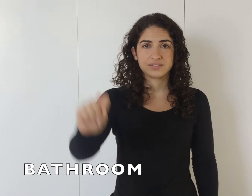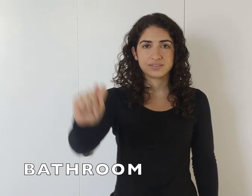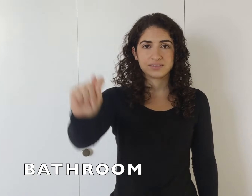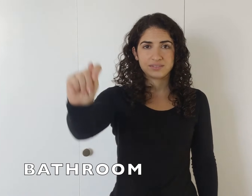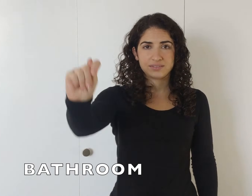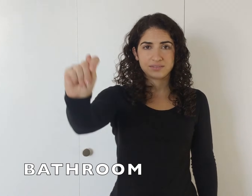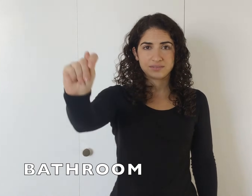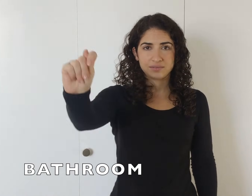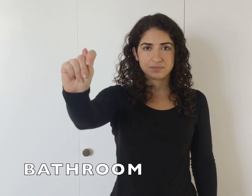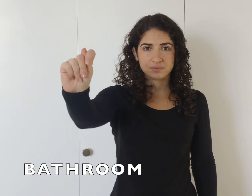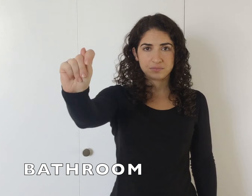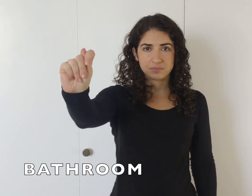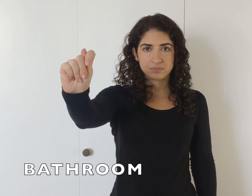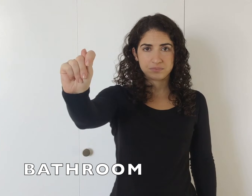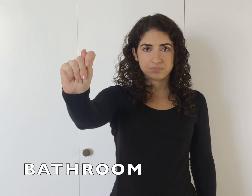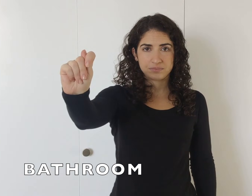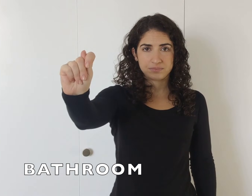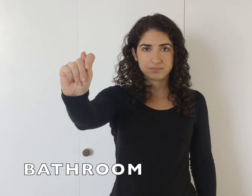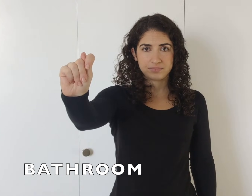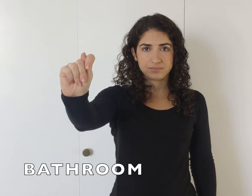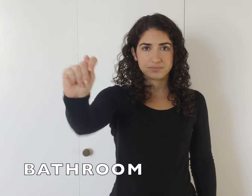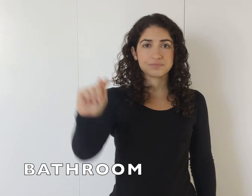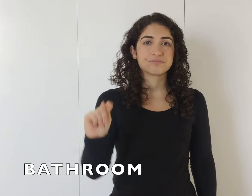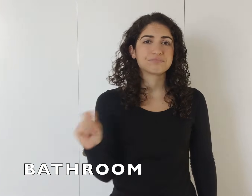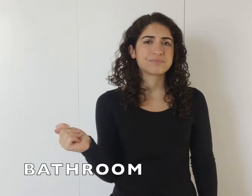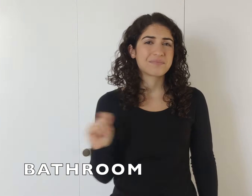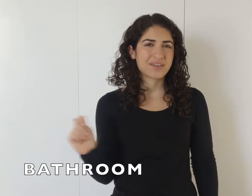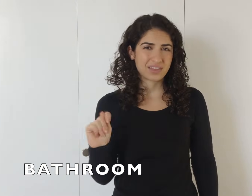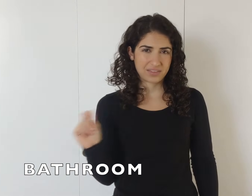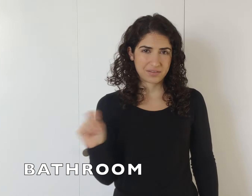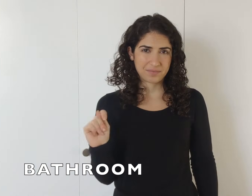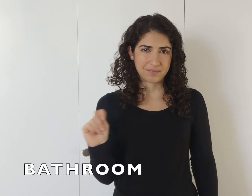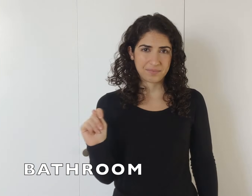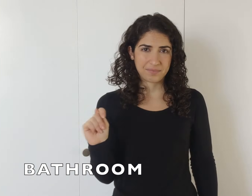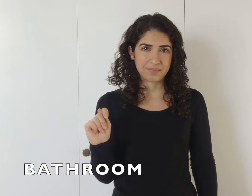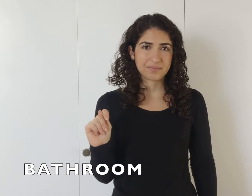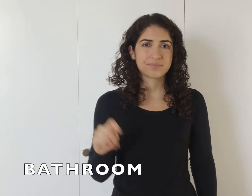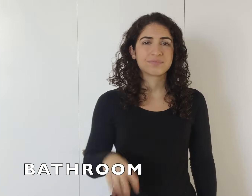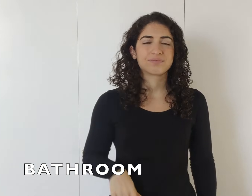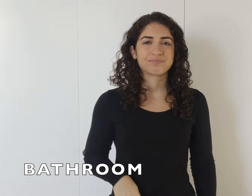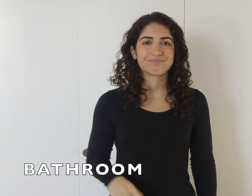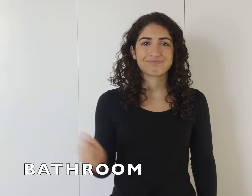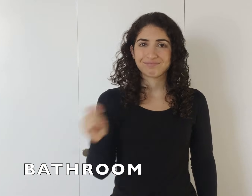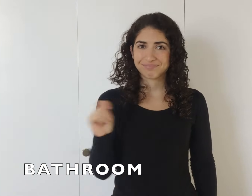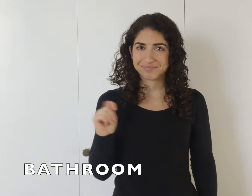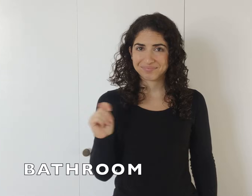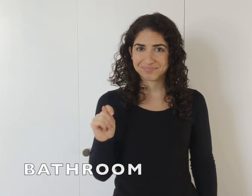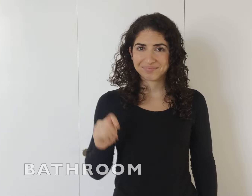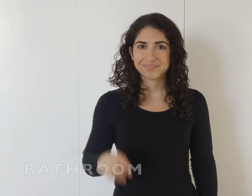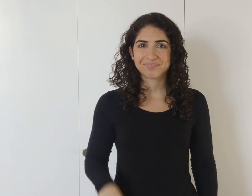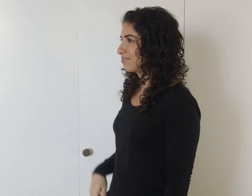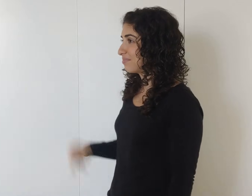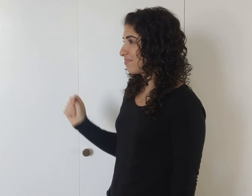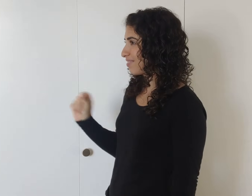This is the handshape, and then shake it: BATHROOM.